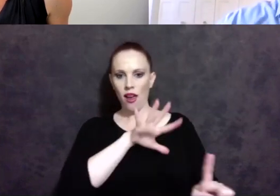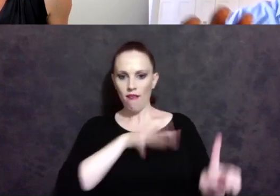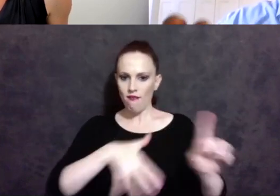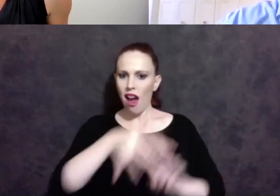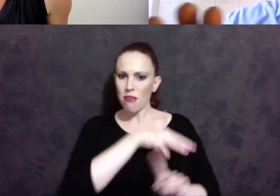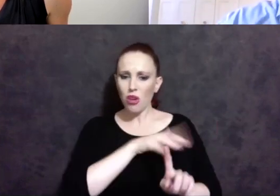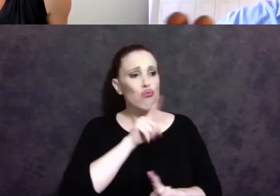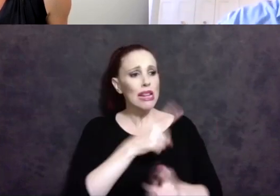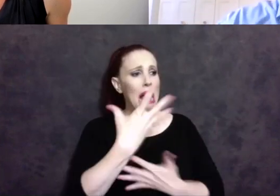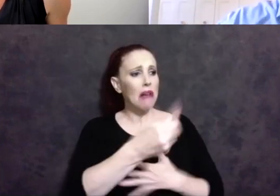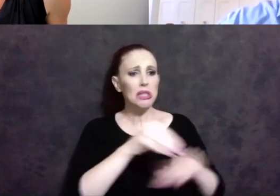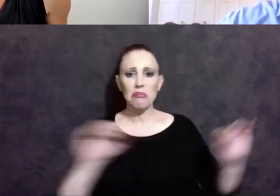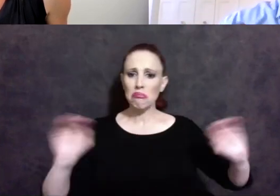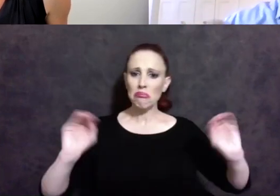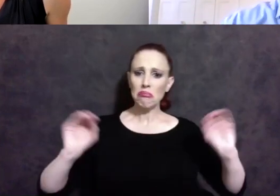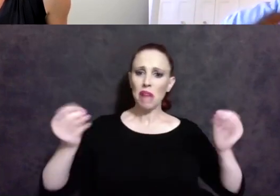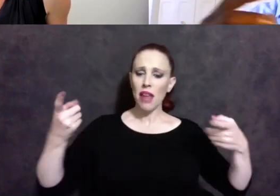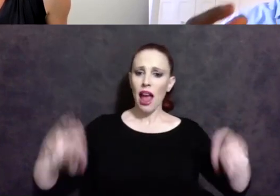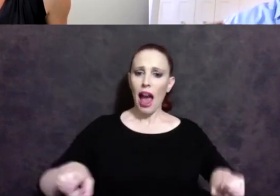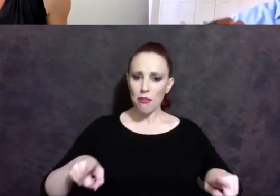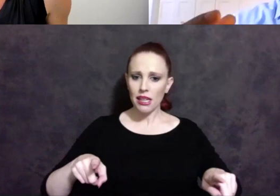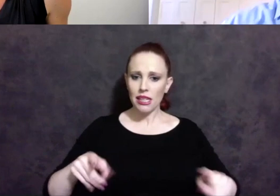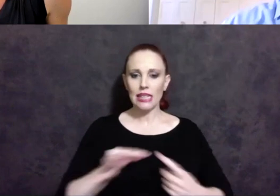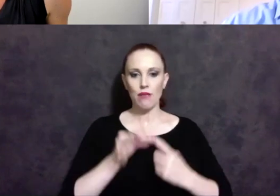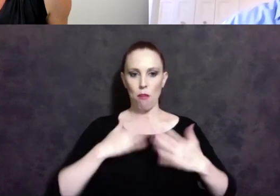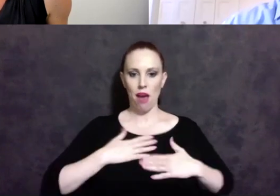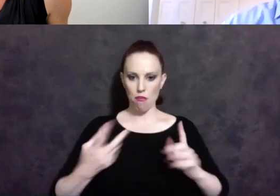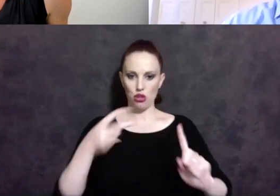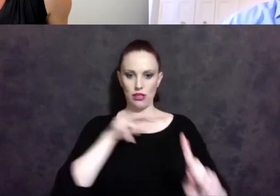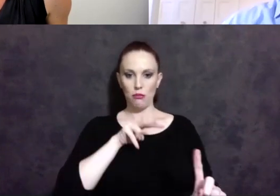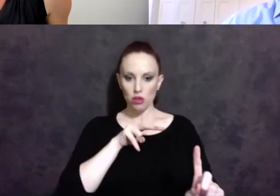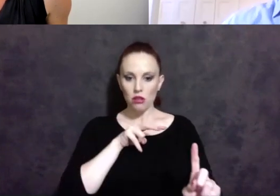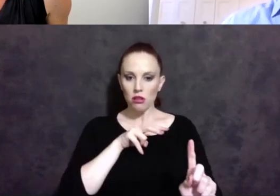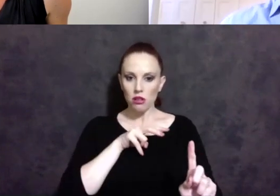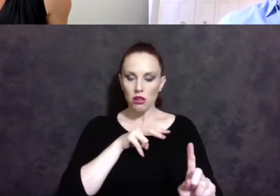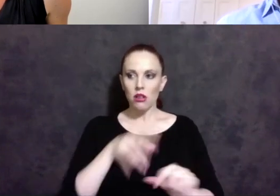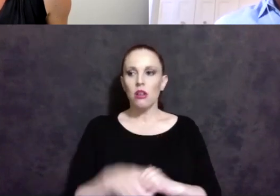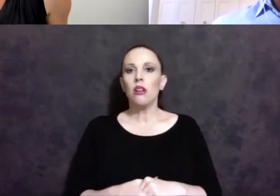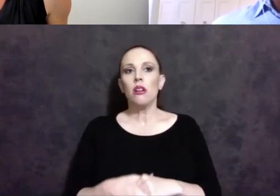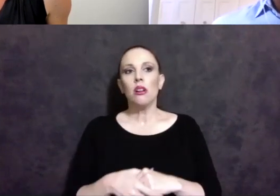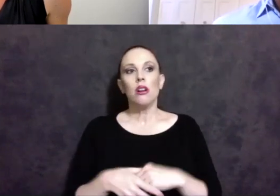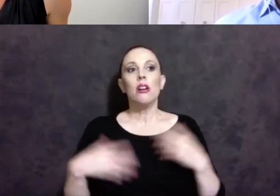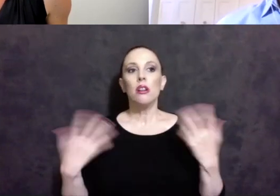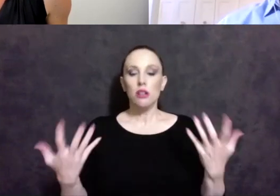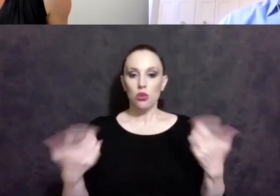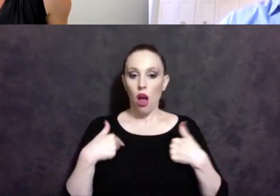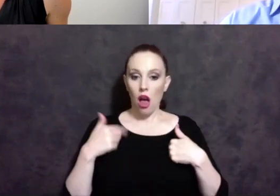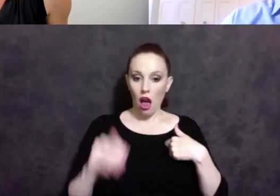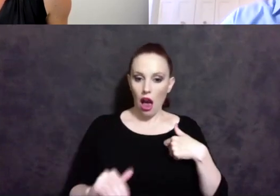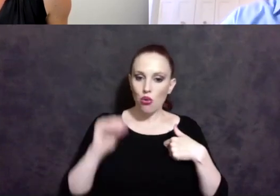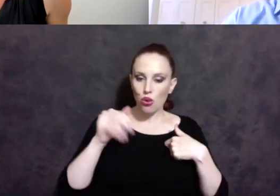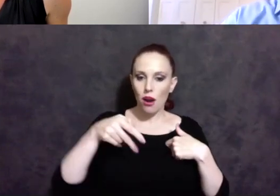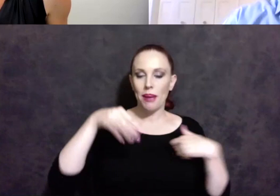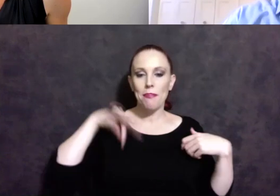nothing is occurring except for how I am perceiving, right? I group in Pittsburgh, Pennsylvania,